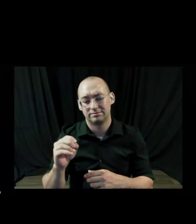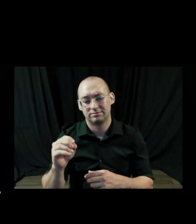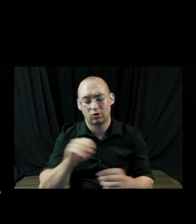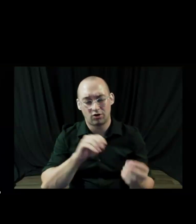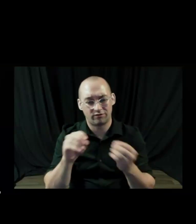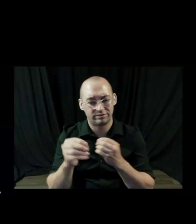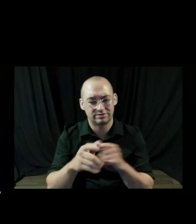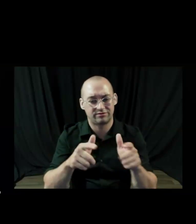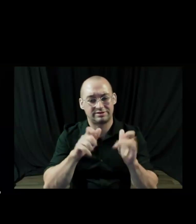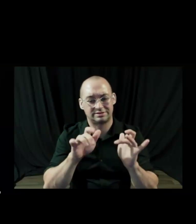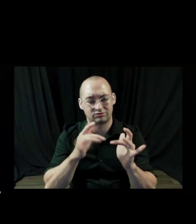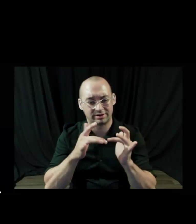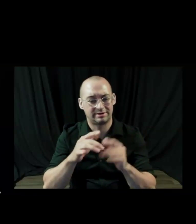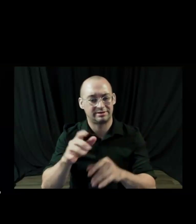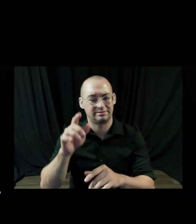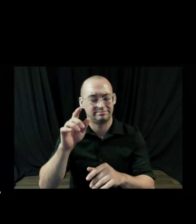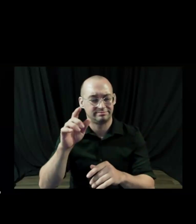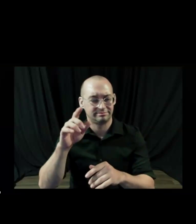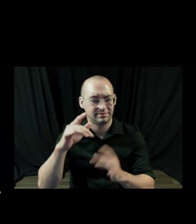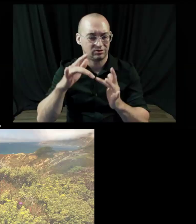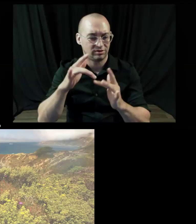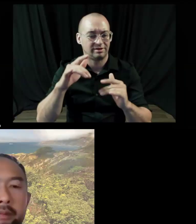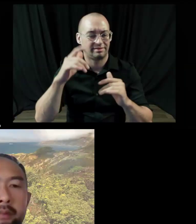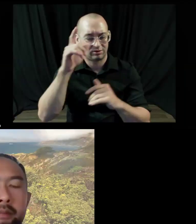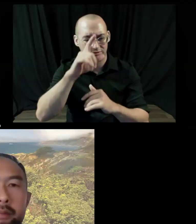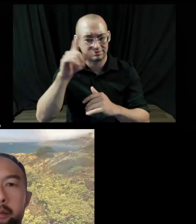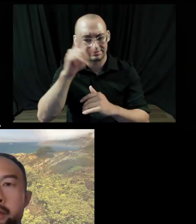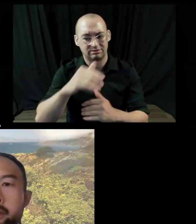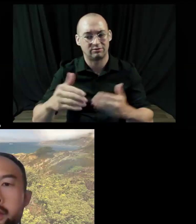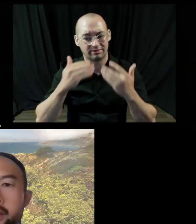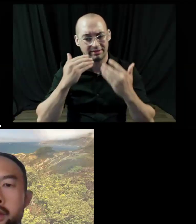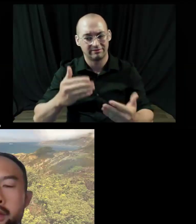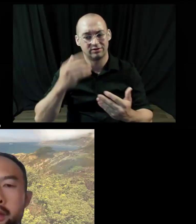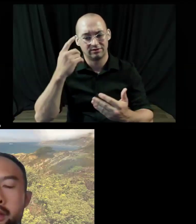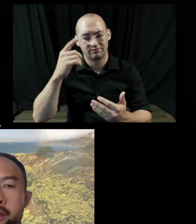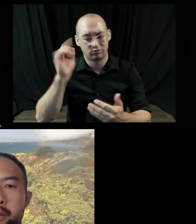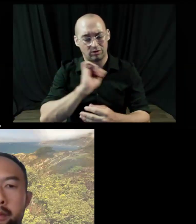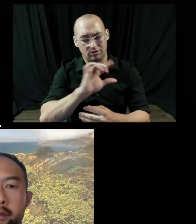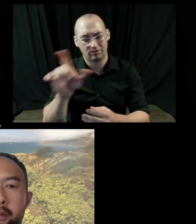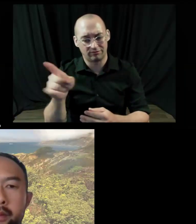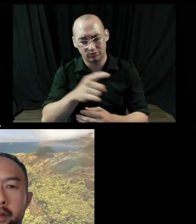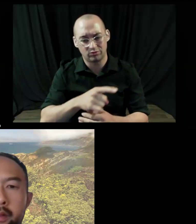and the extended team here, how grateful and thankful we are to all of you for the